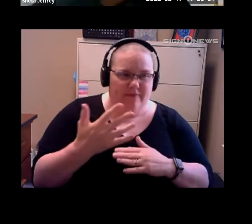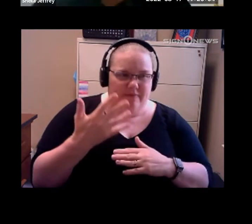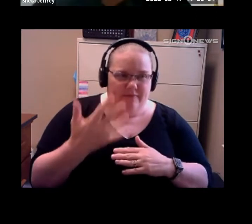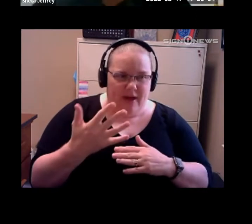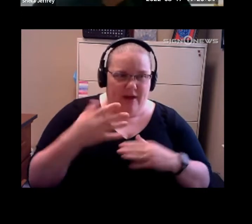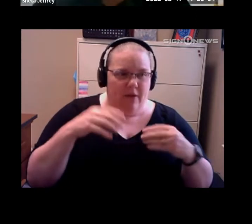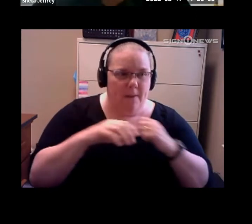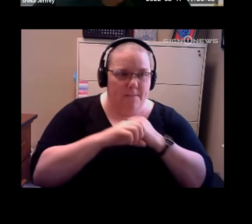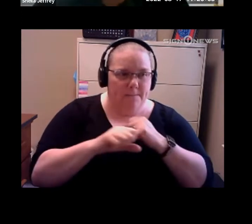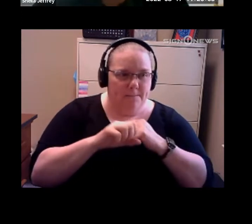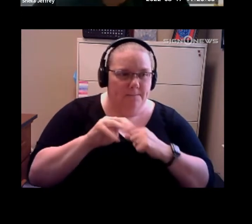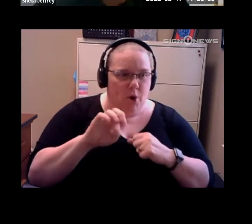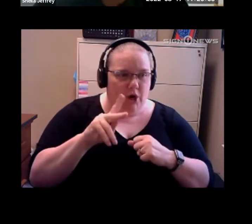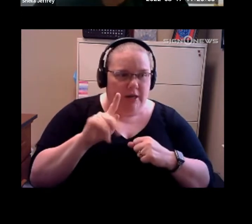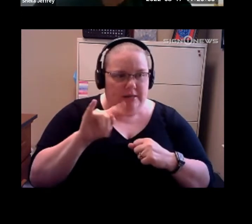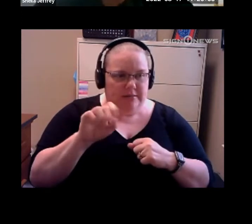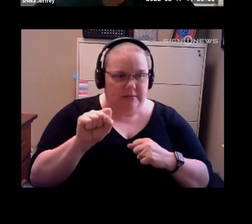Ernest said the candidates okay